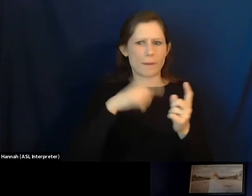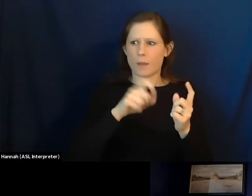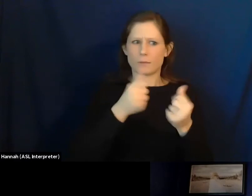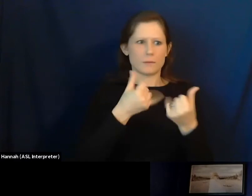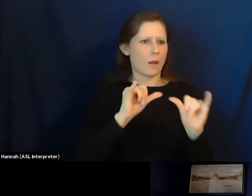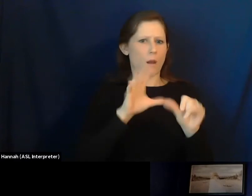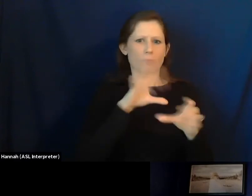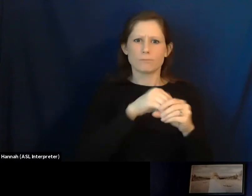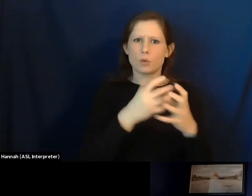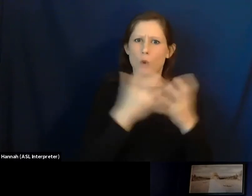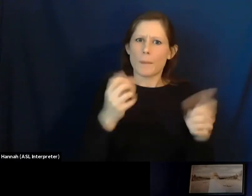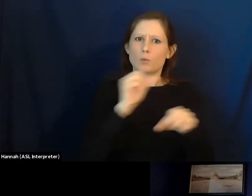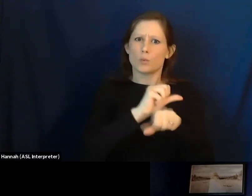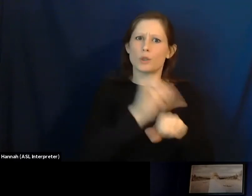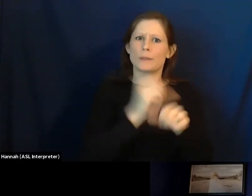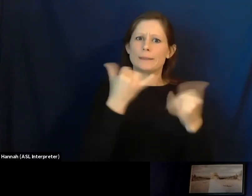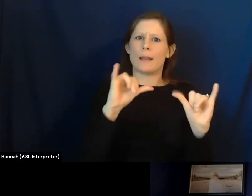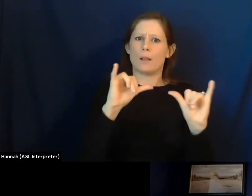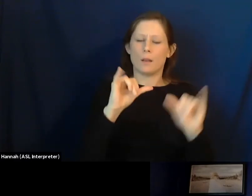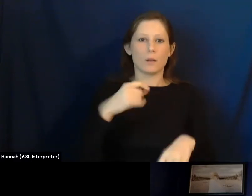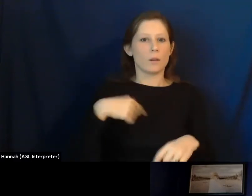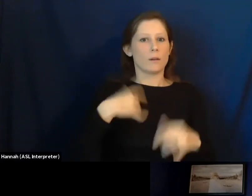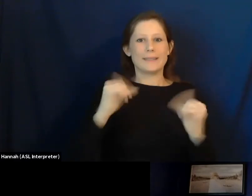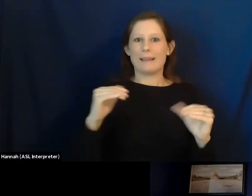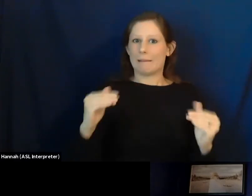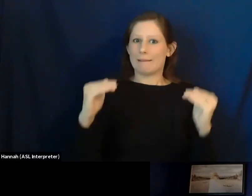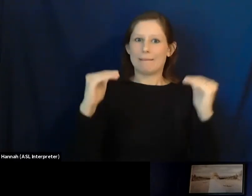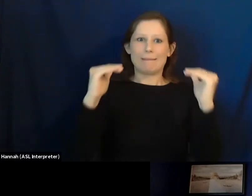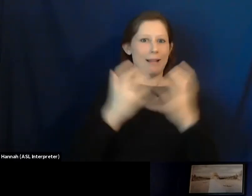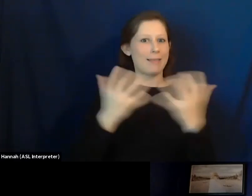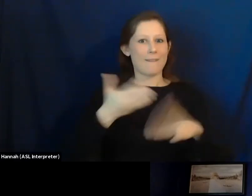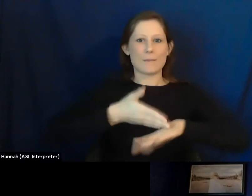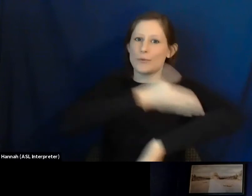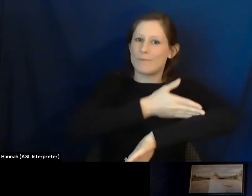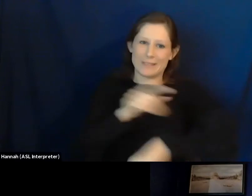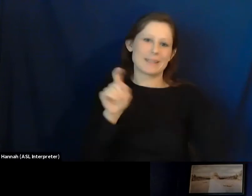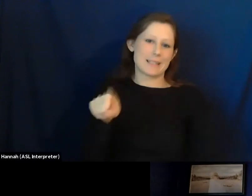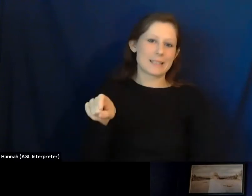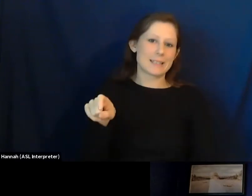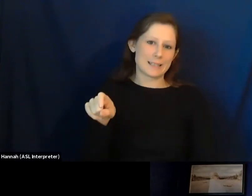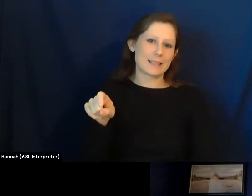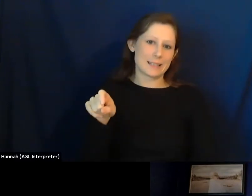and how far that we still have to go. And so we have certainly been doing all we can